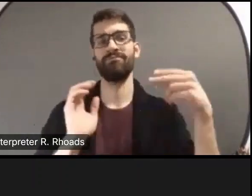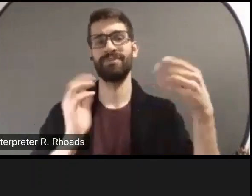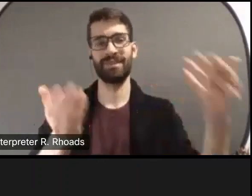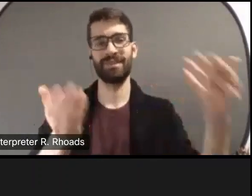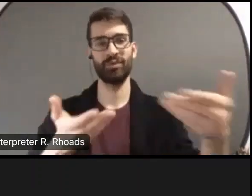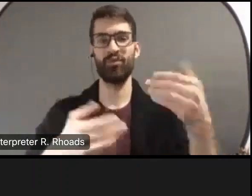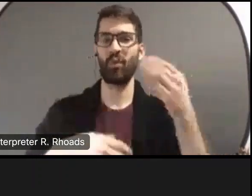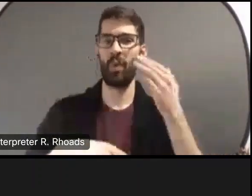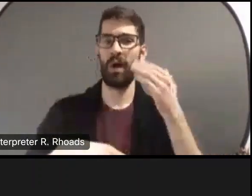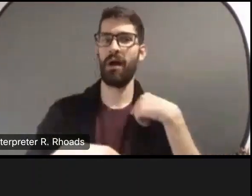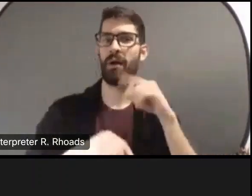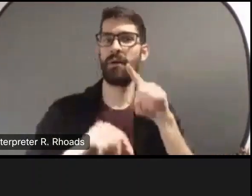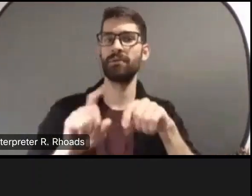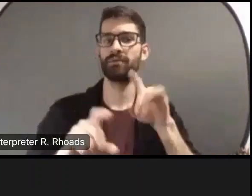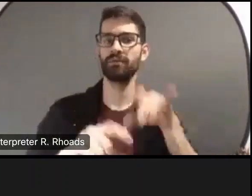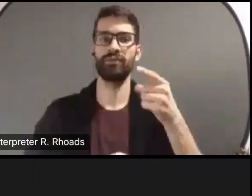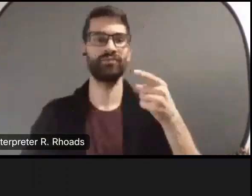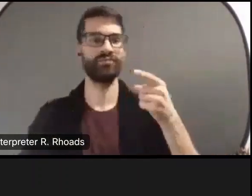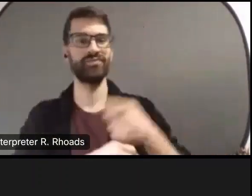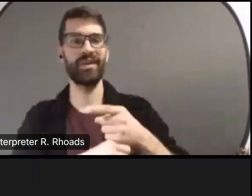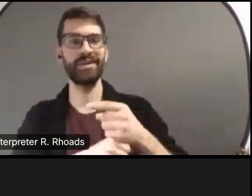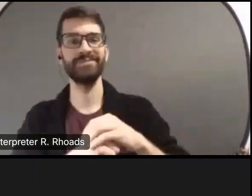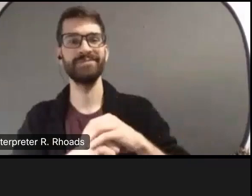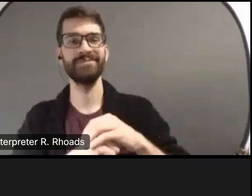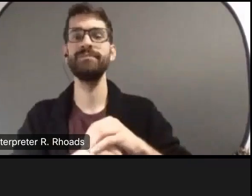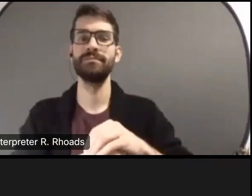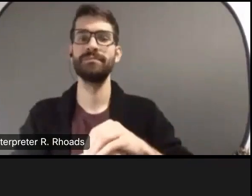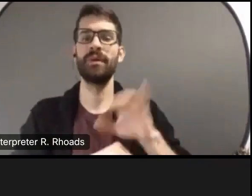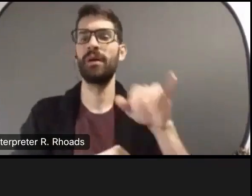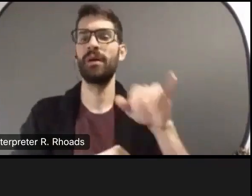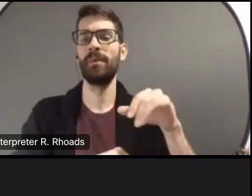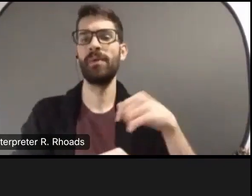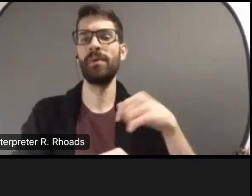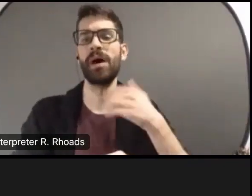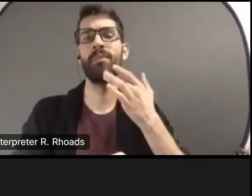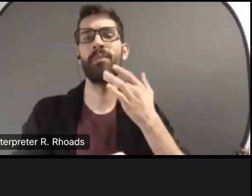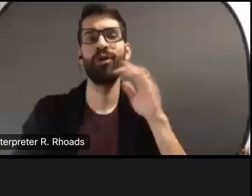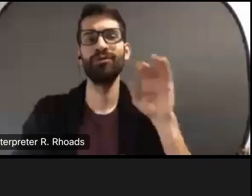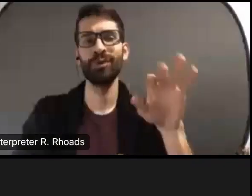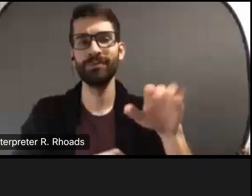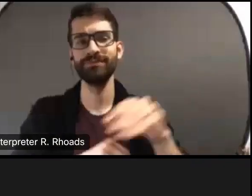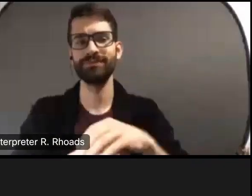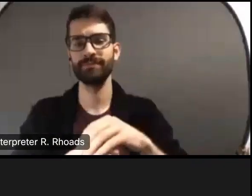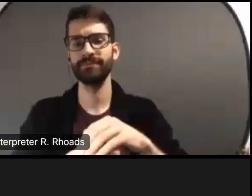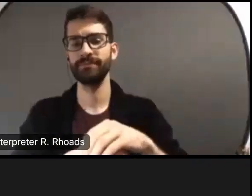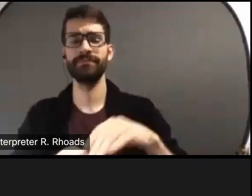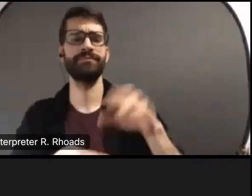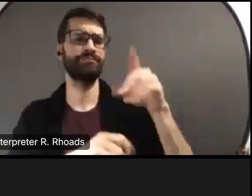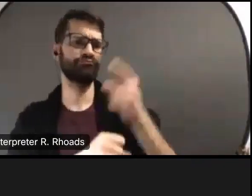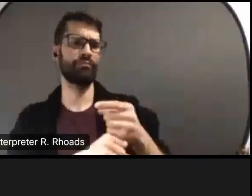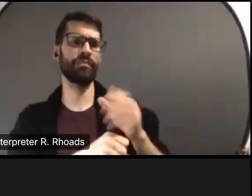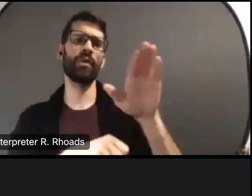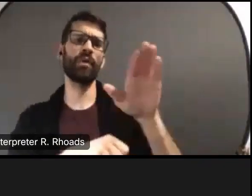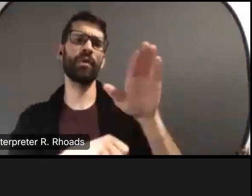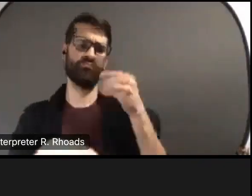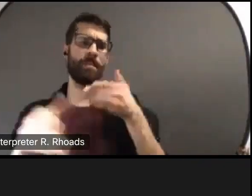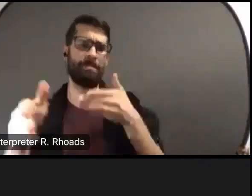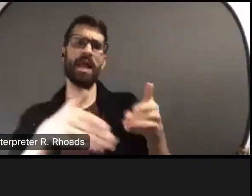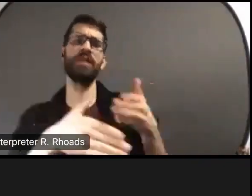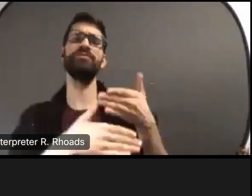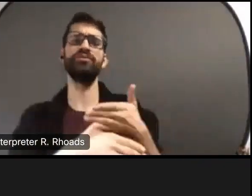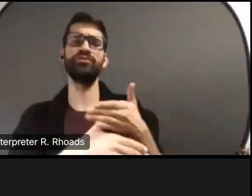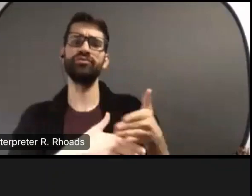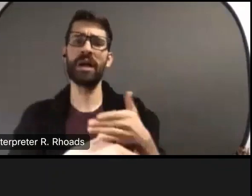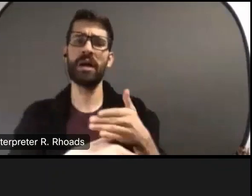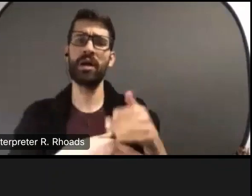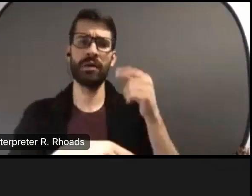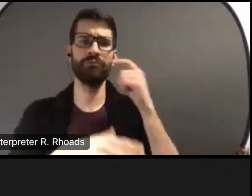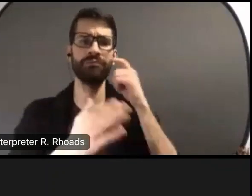(Dickerson) Well, no, what what I'm going to share is because the chat was mentioning